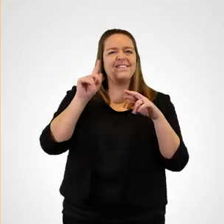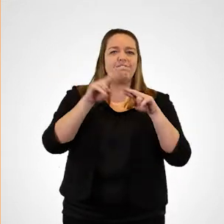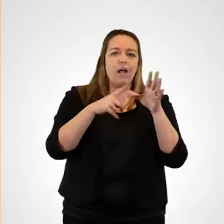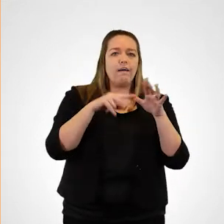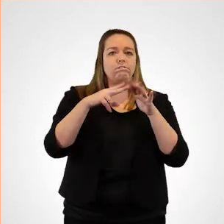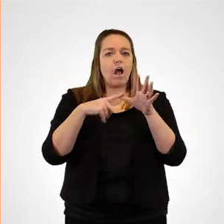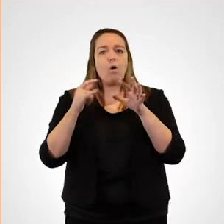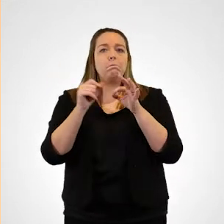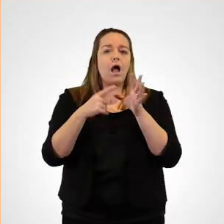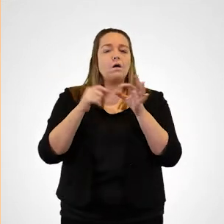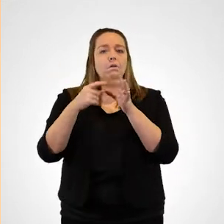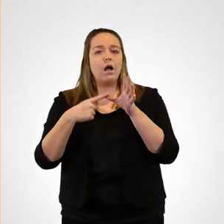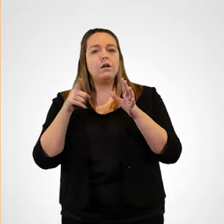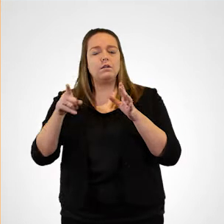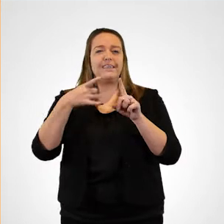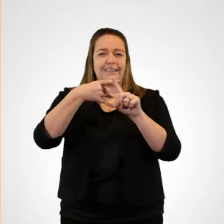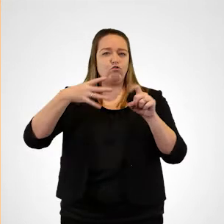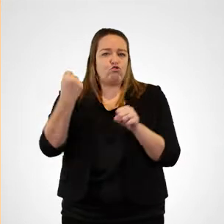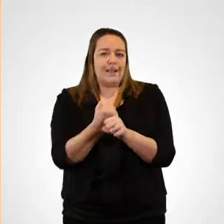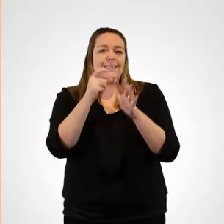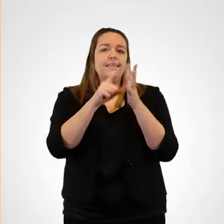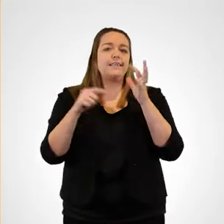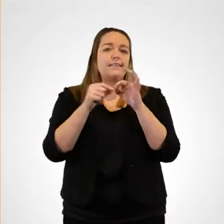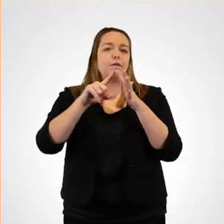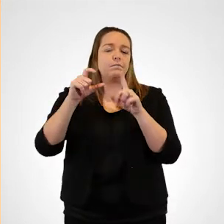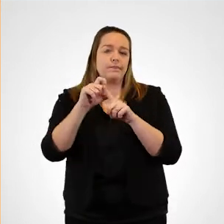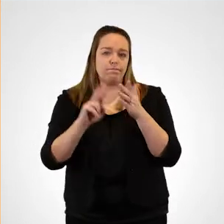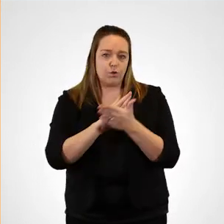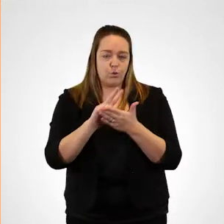especially creative dubbed audiovisual speech